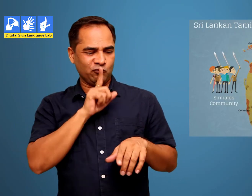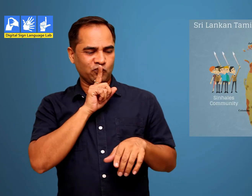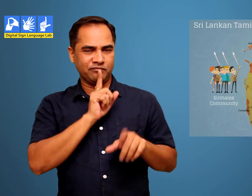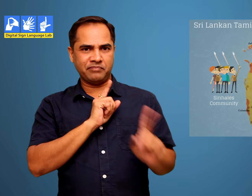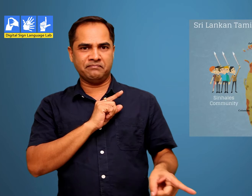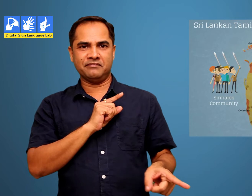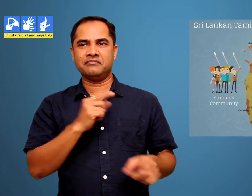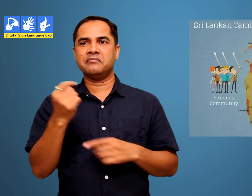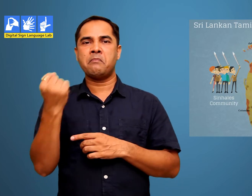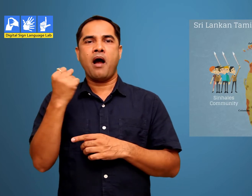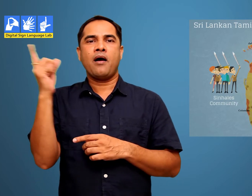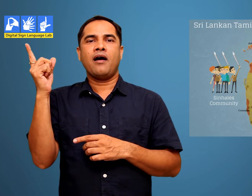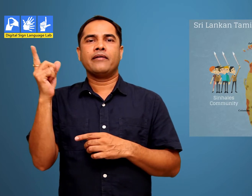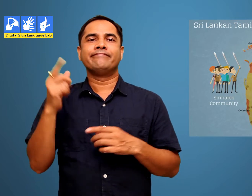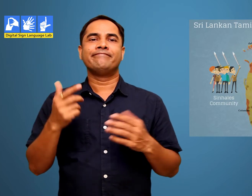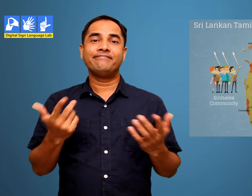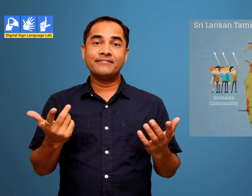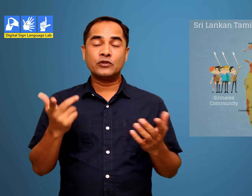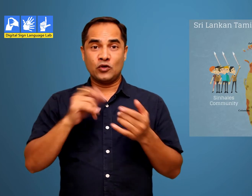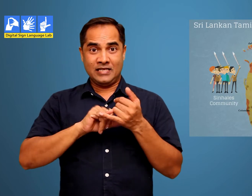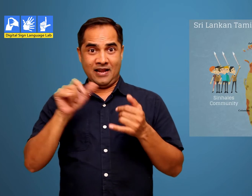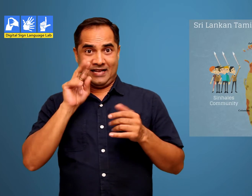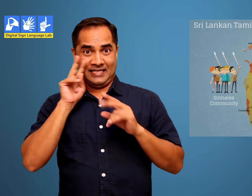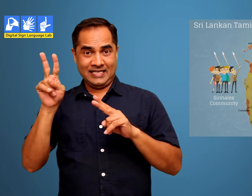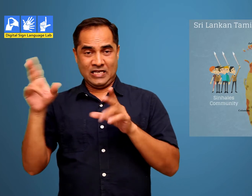they were in power, they were the majority and they could crush the